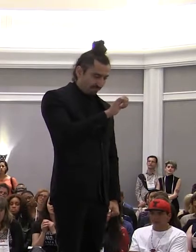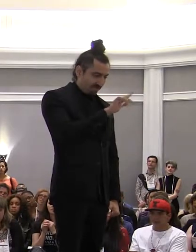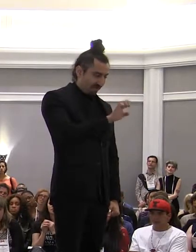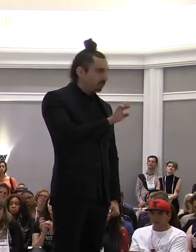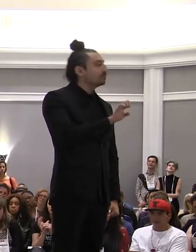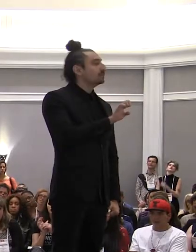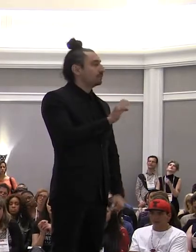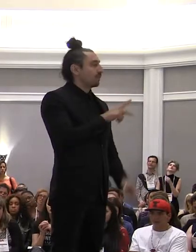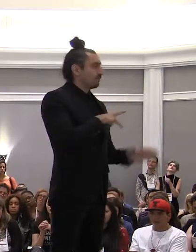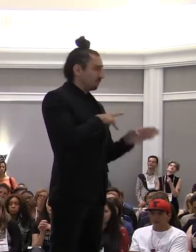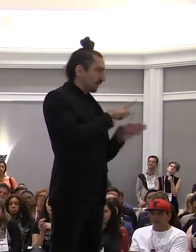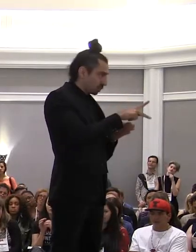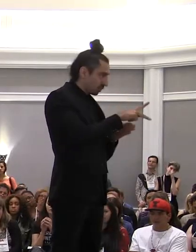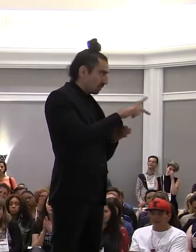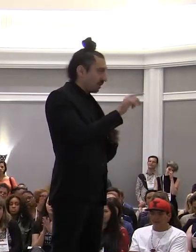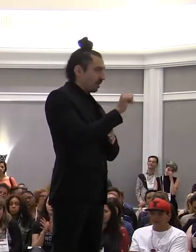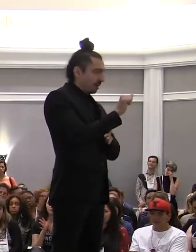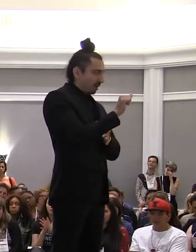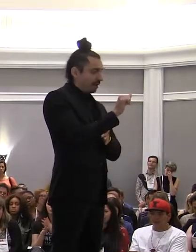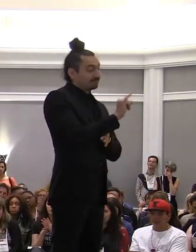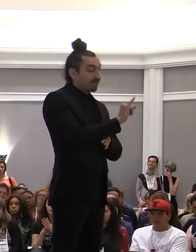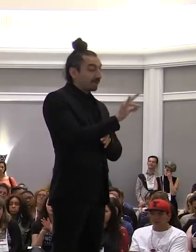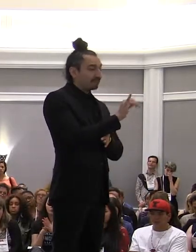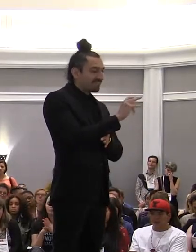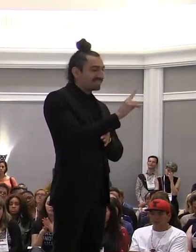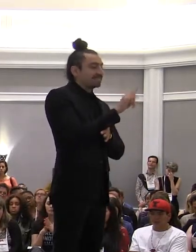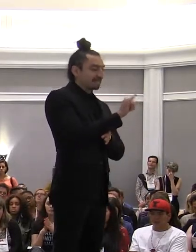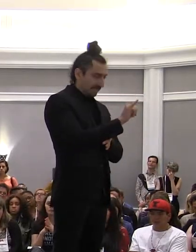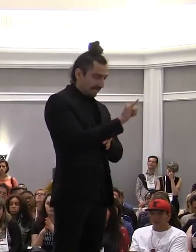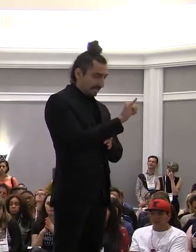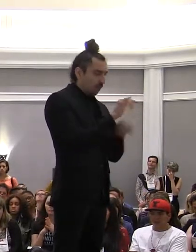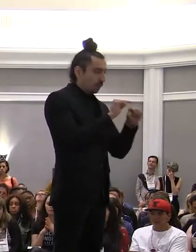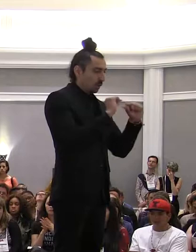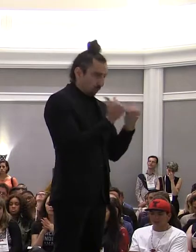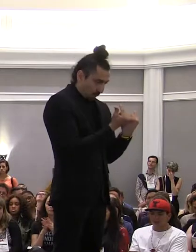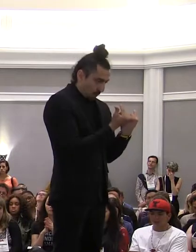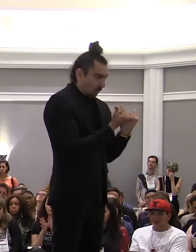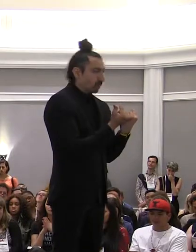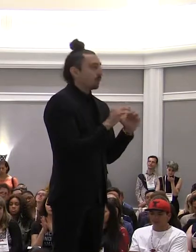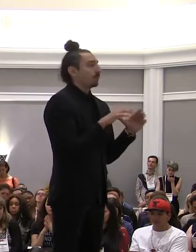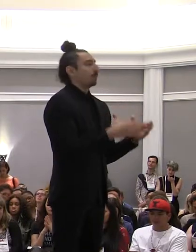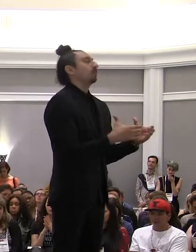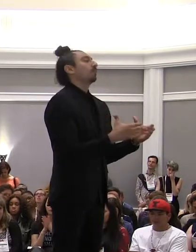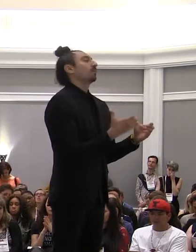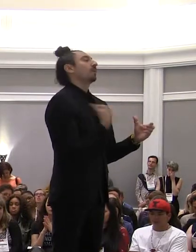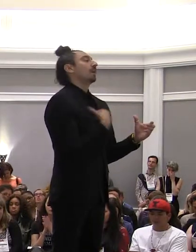In my new position at Actors Theatre, I hear very often the words.